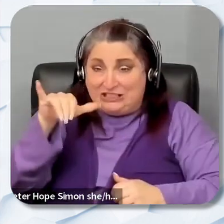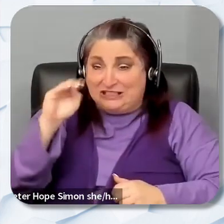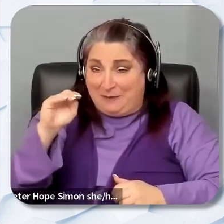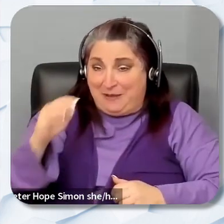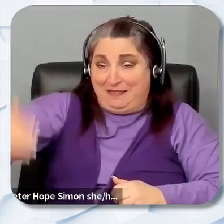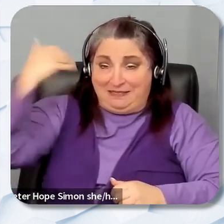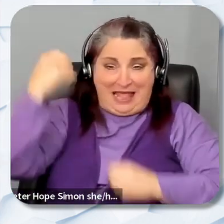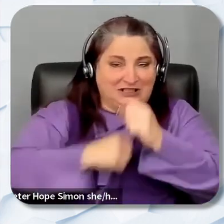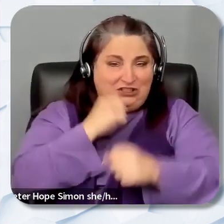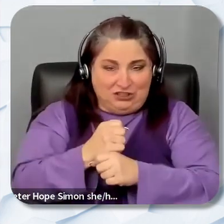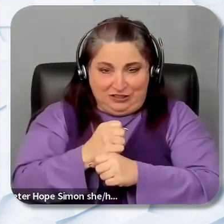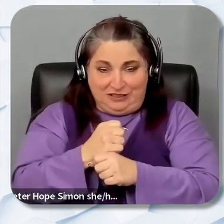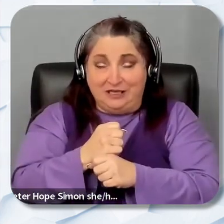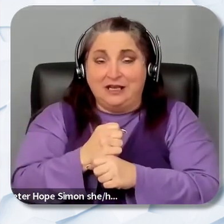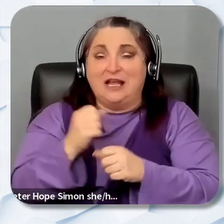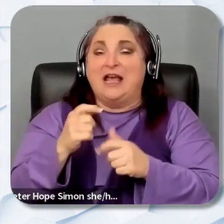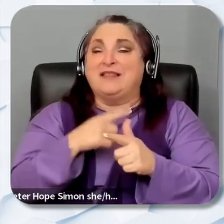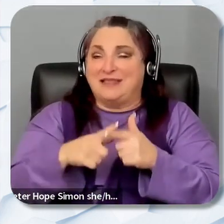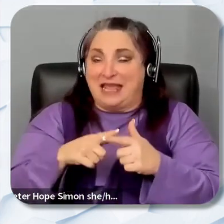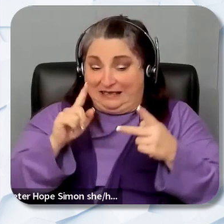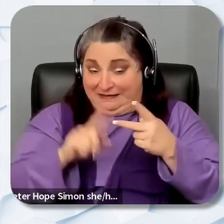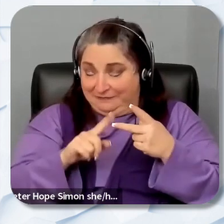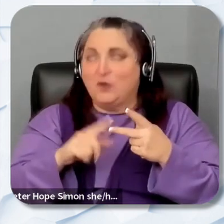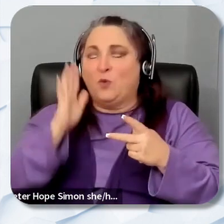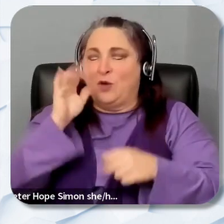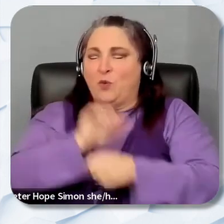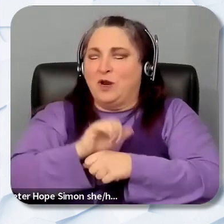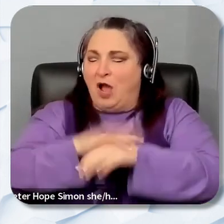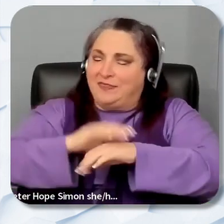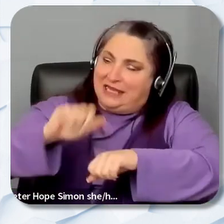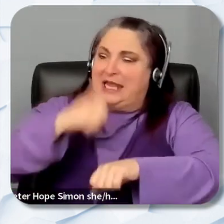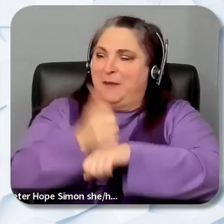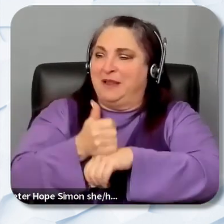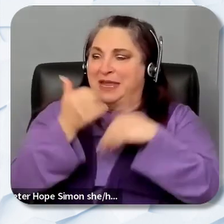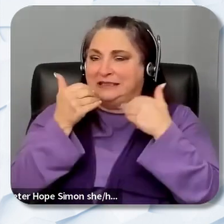will be working on that implementation part. So you'll be working to implement your plan